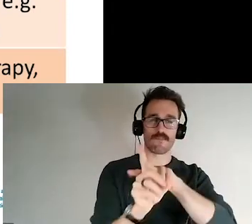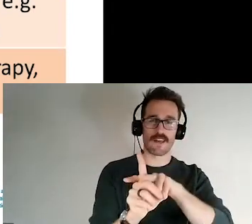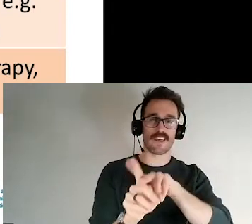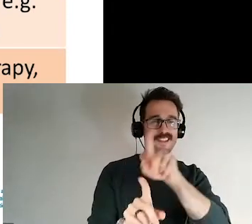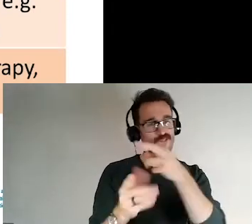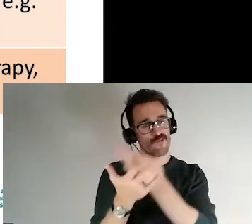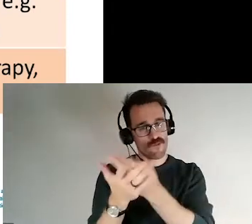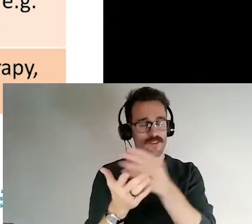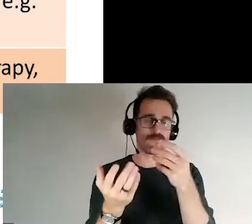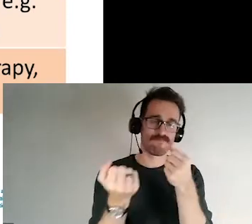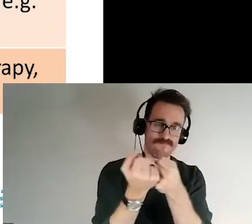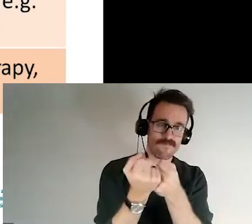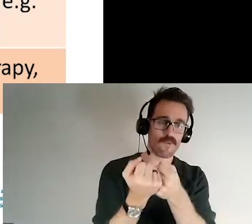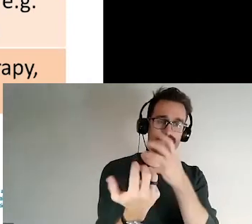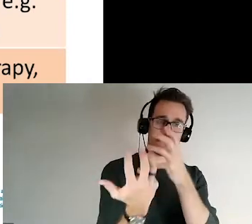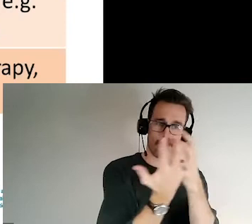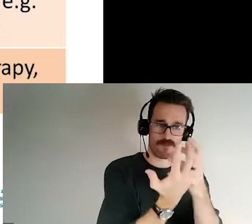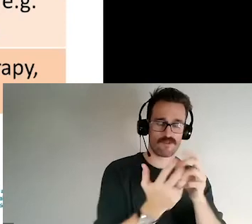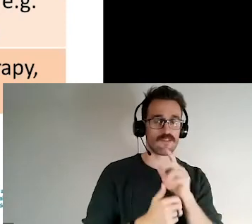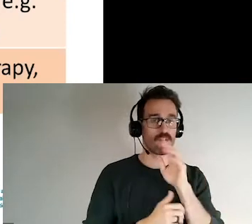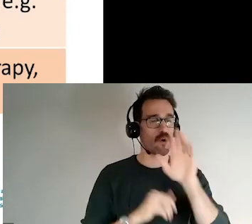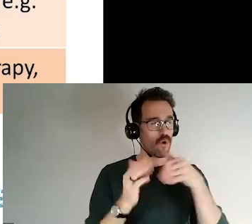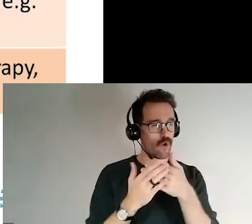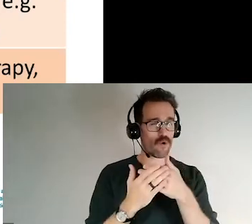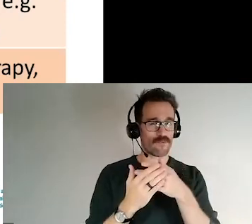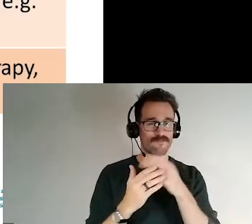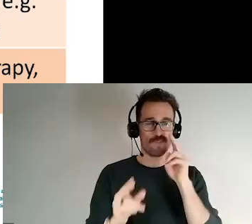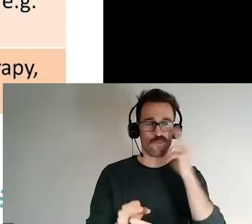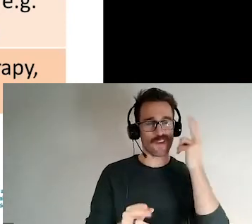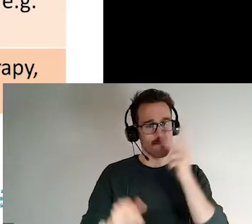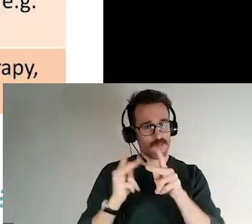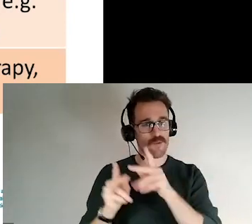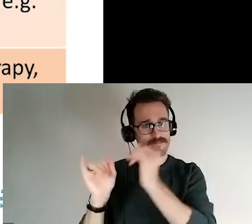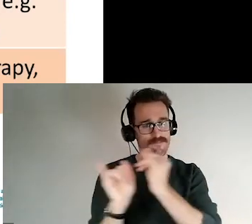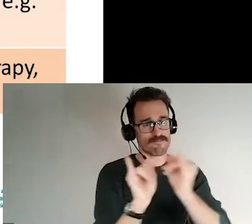and those are very personalized. An individual can check off that yes, I've used this before or this